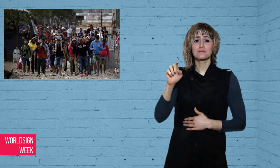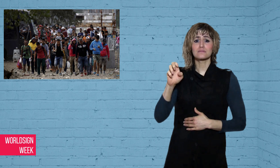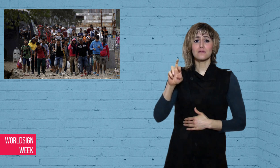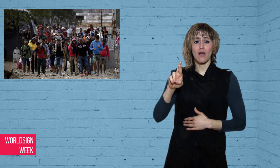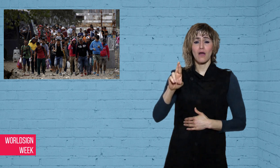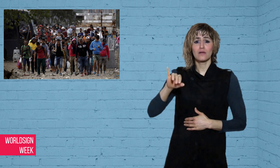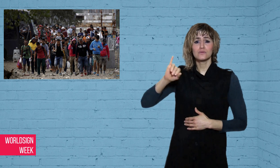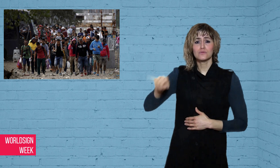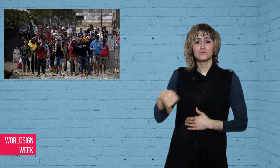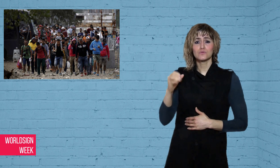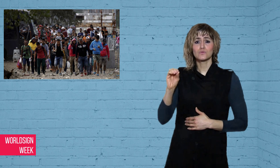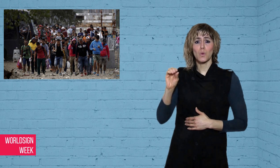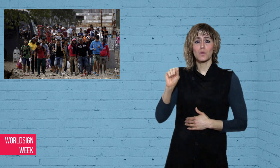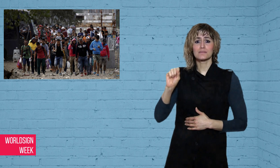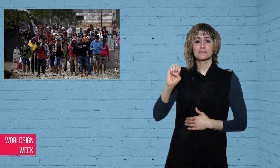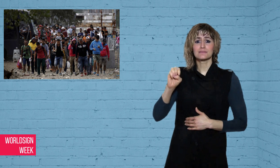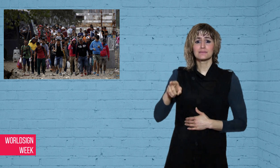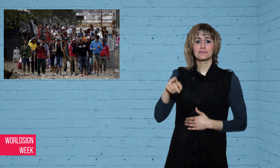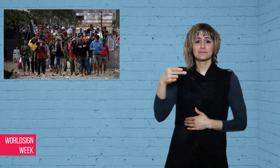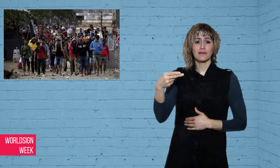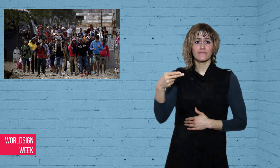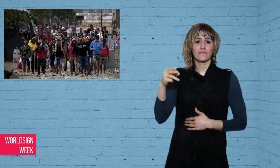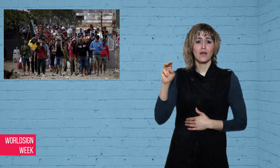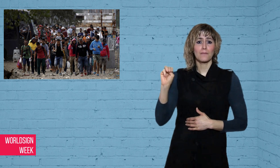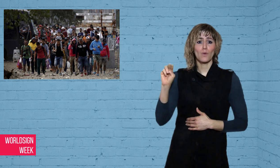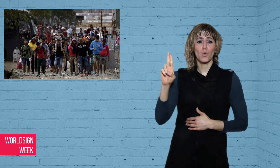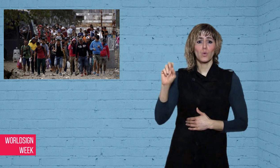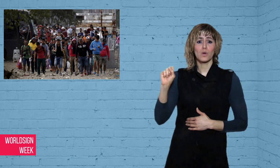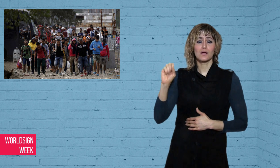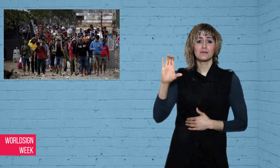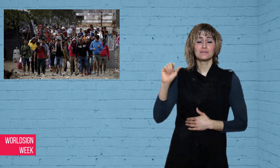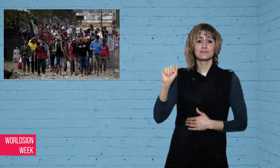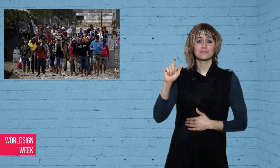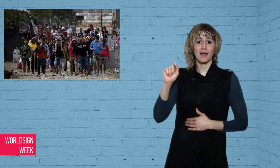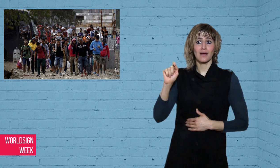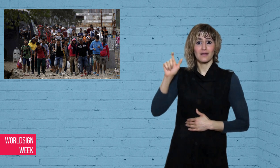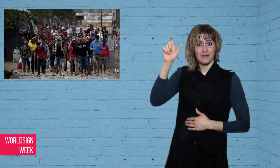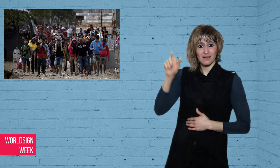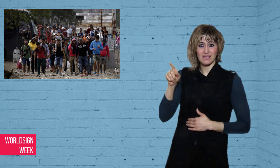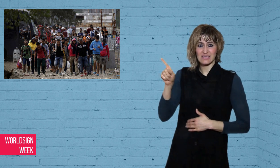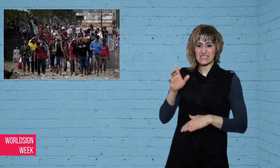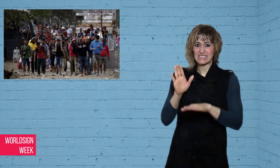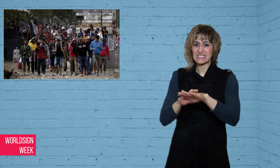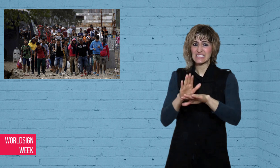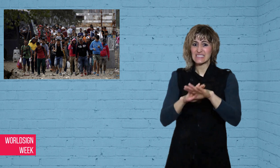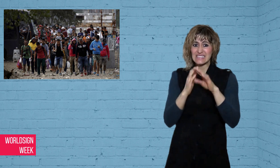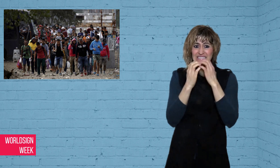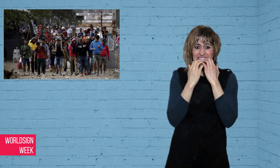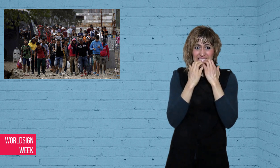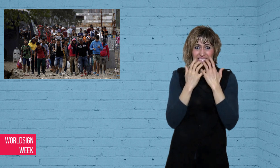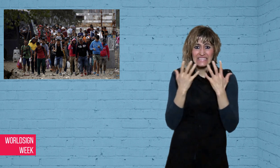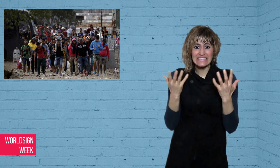European Union, cautions that next Spring,